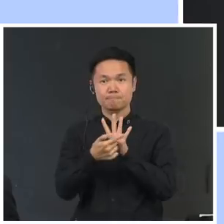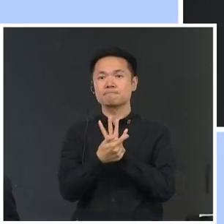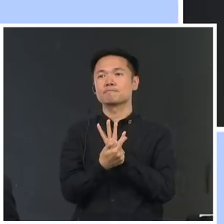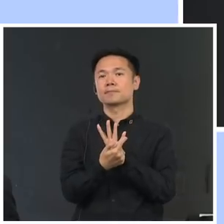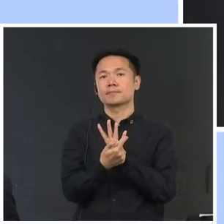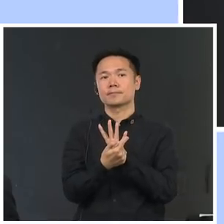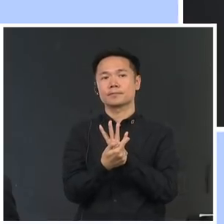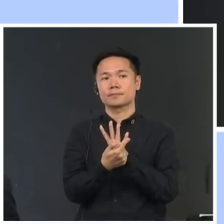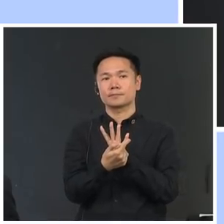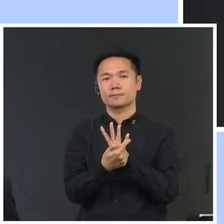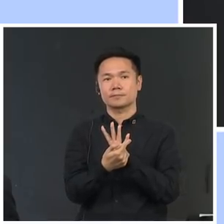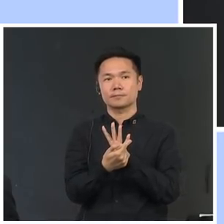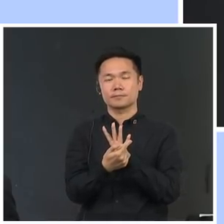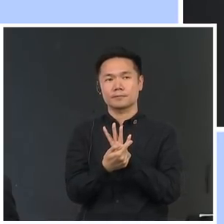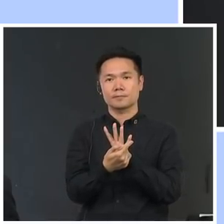In the first part of today's session,